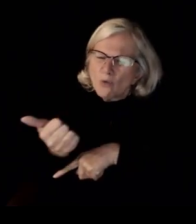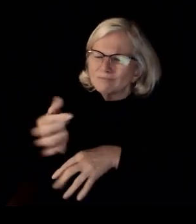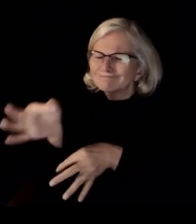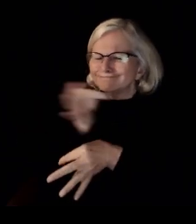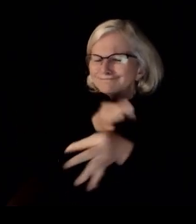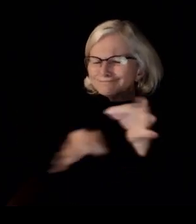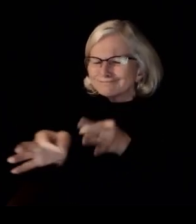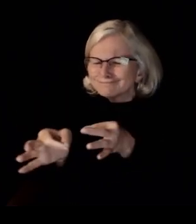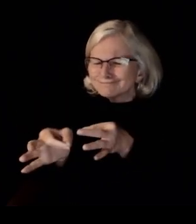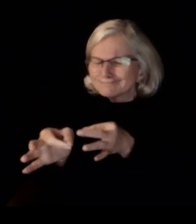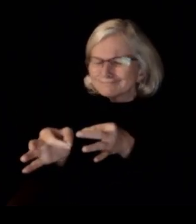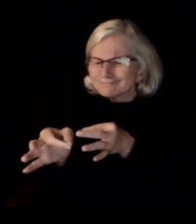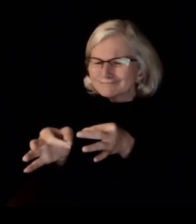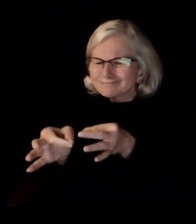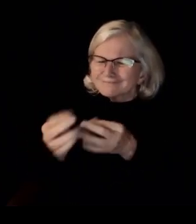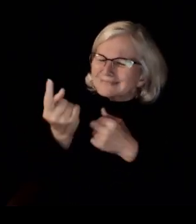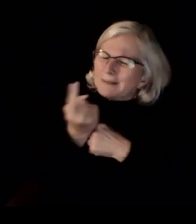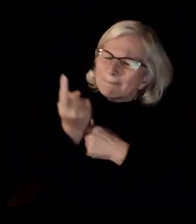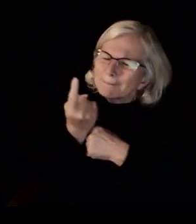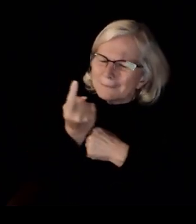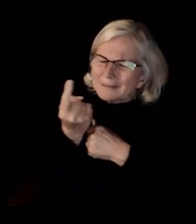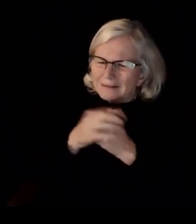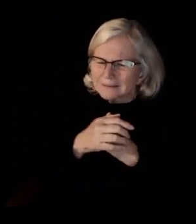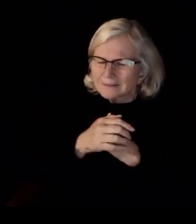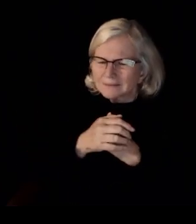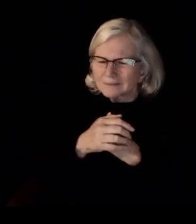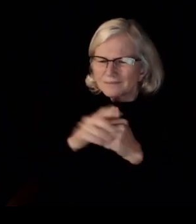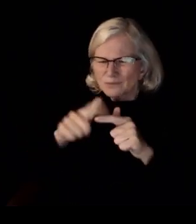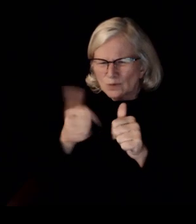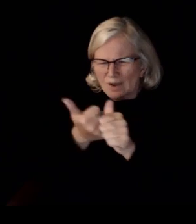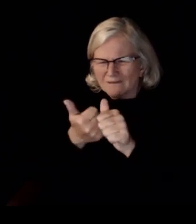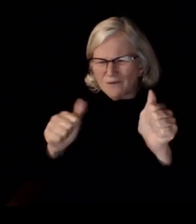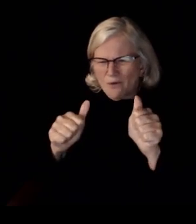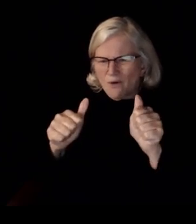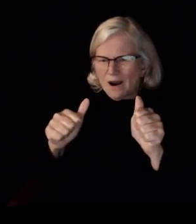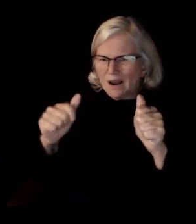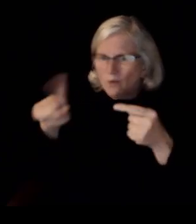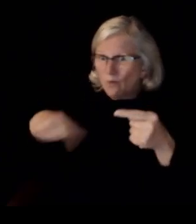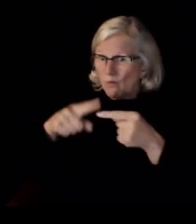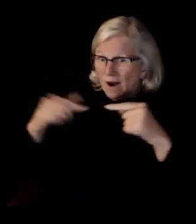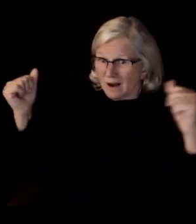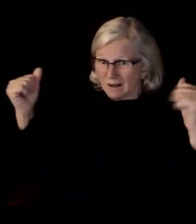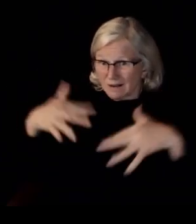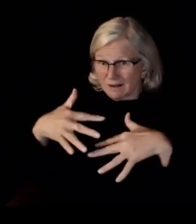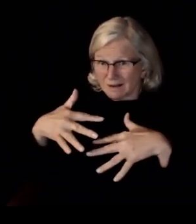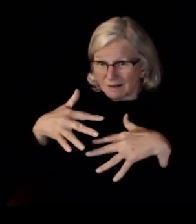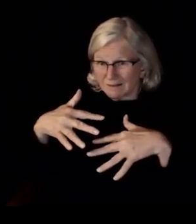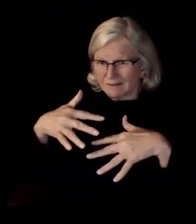as much as possible is prudent for for folks in this situation children five years old